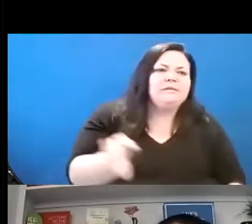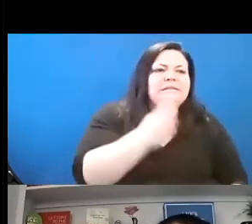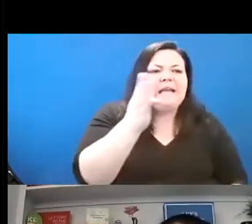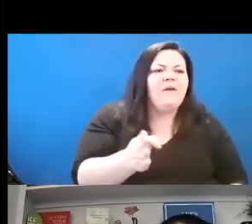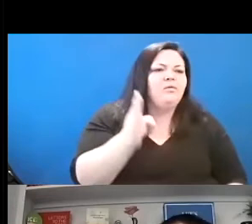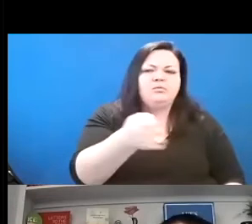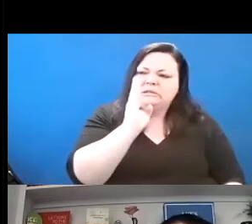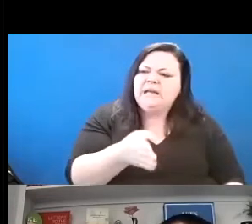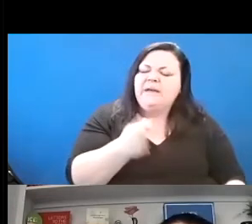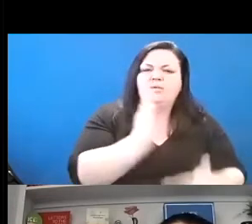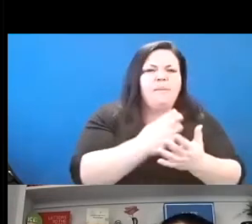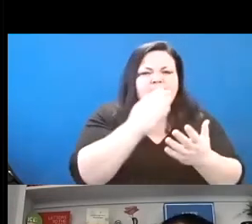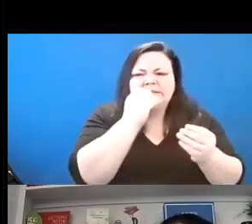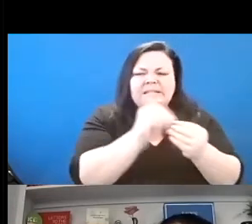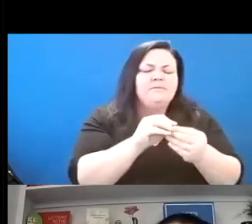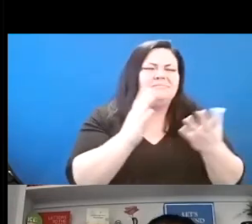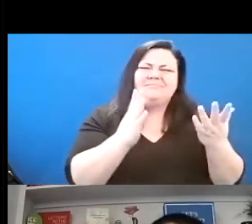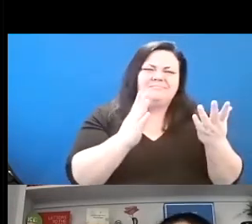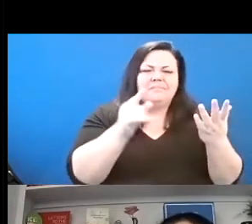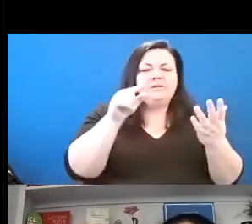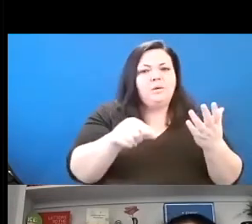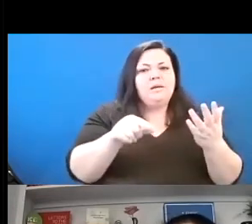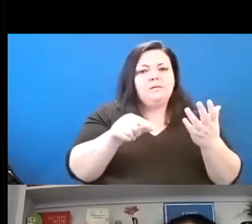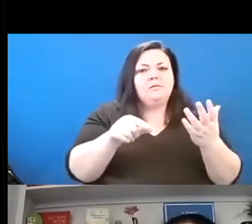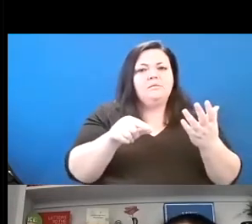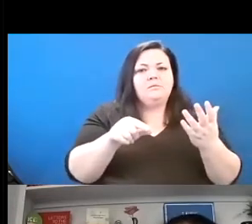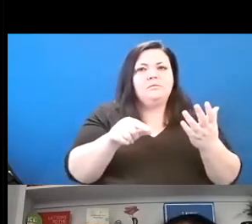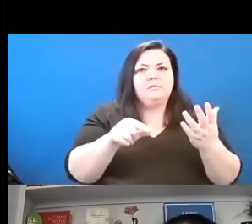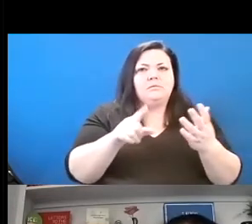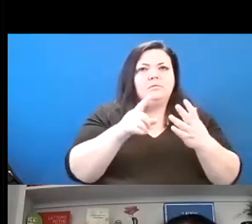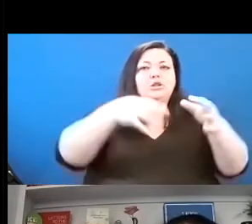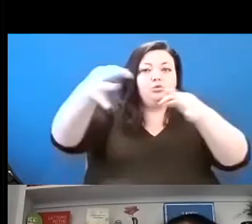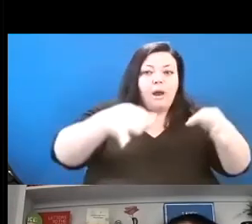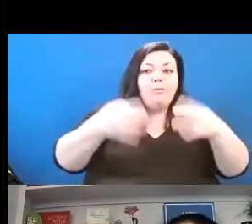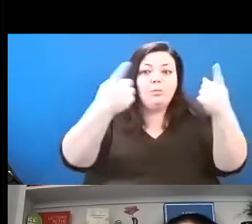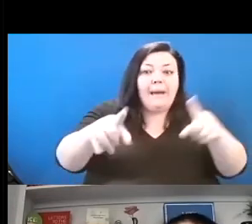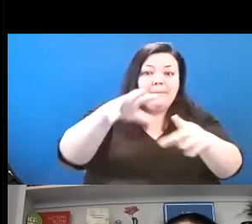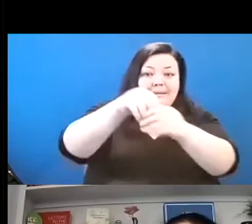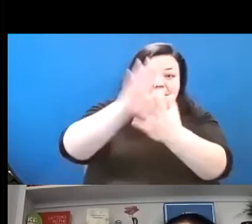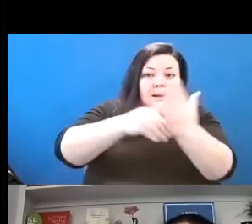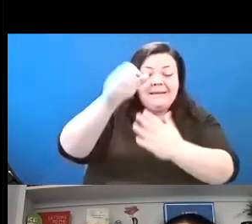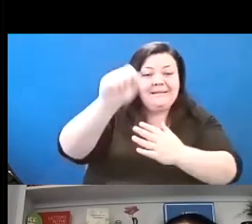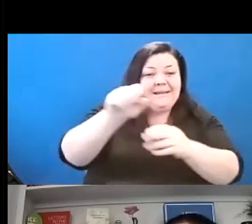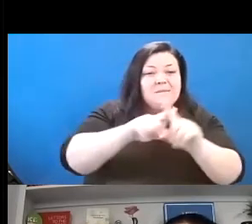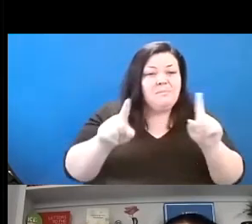um so it talks it describes a lot of what's happening there but he assigns a lot of roles etc